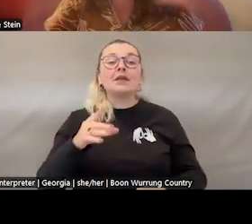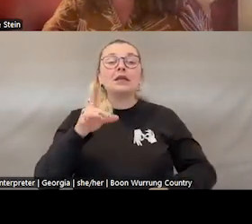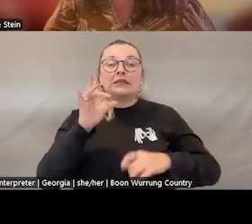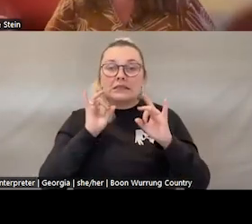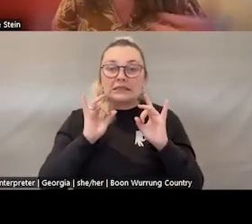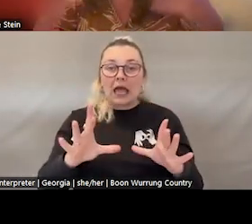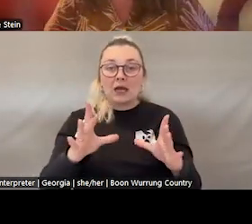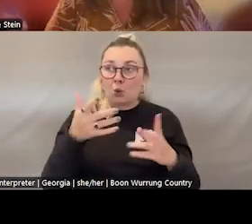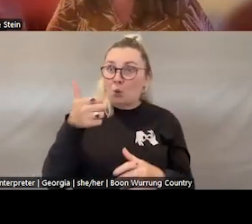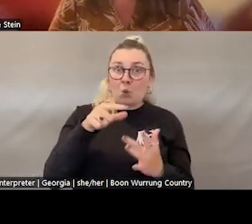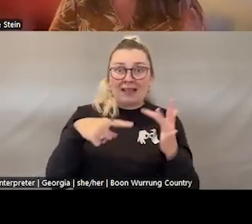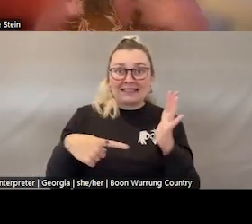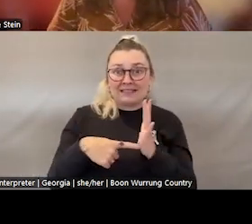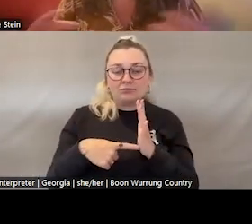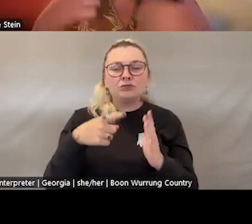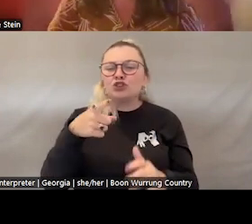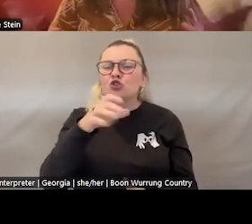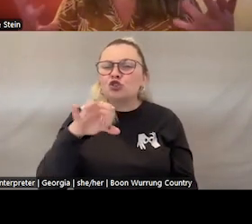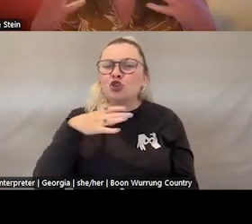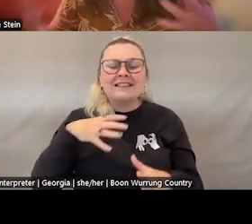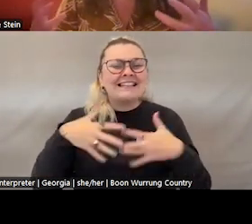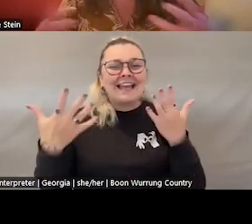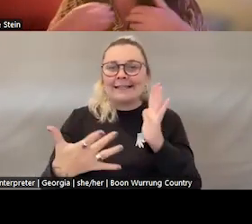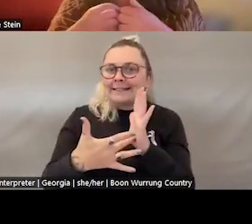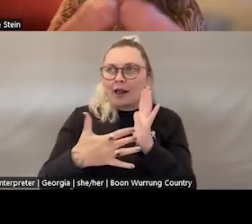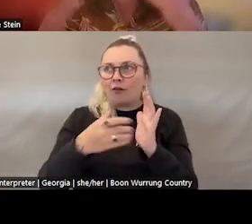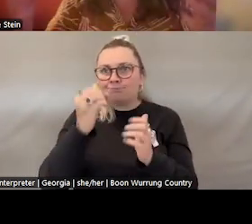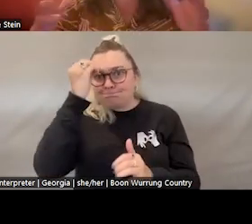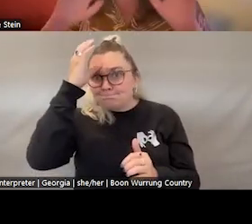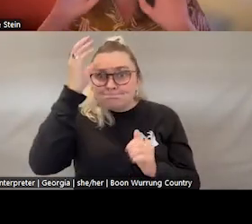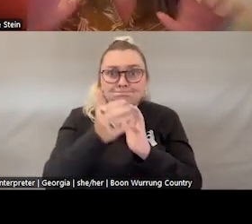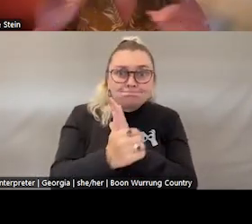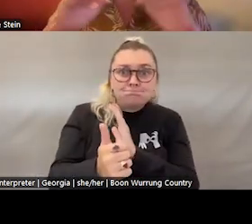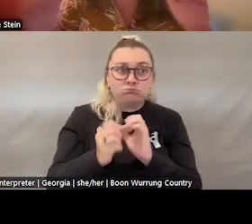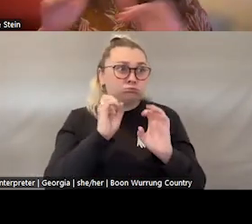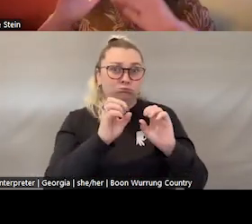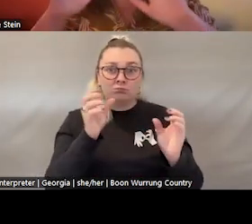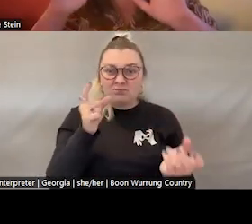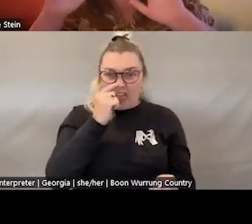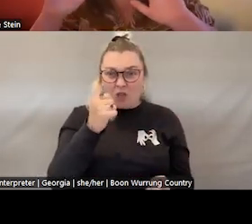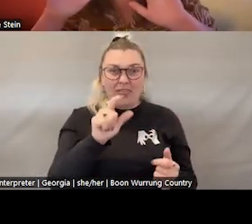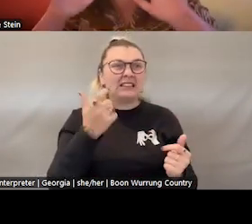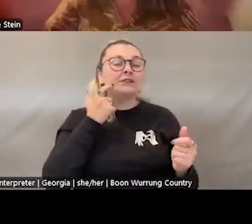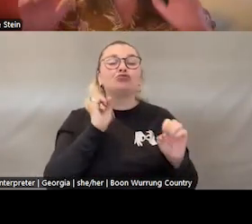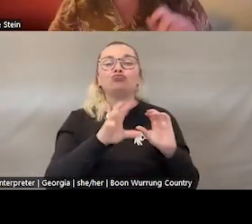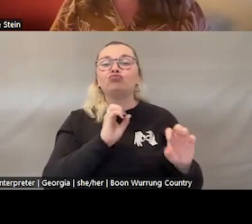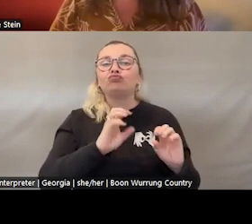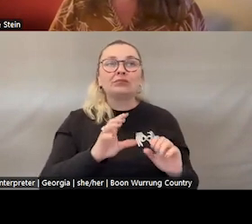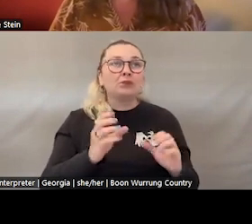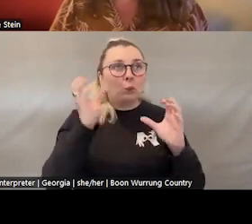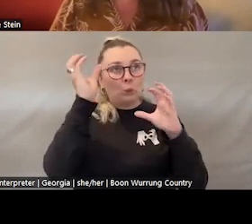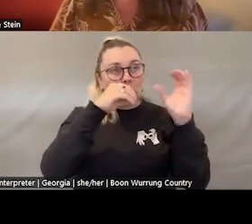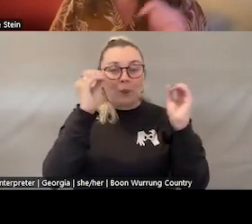start using it. You don't need any technical expertise to start using that Google sheet.